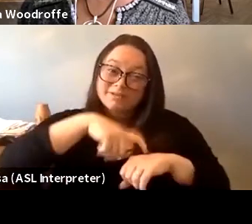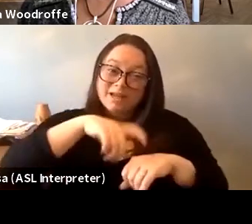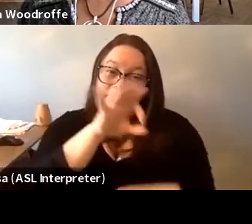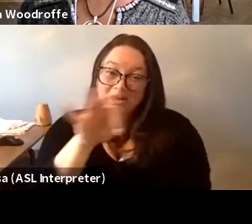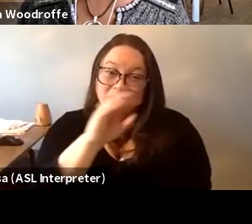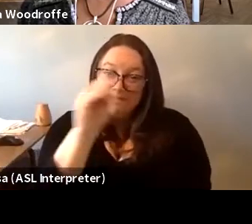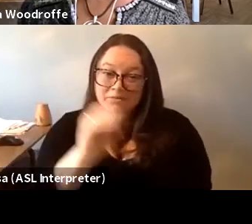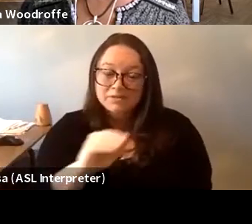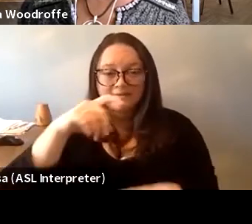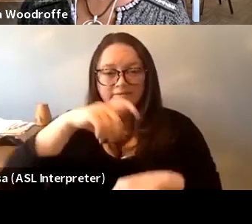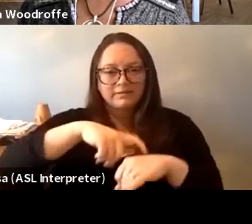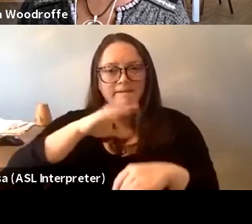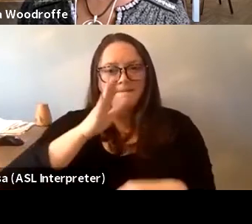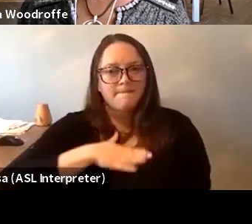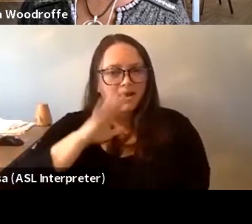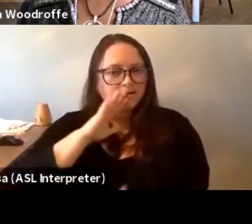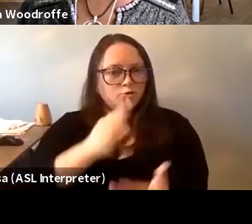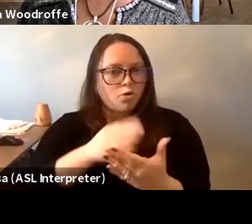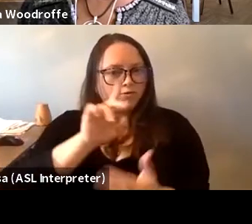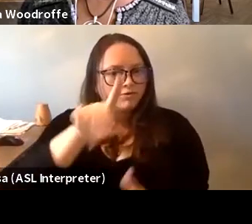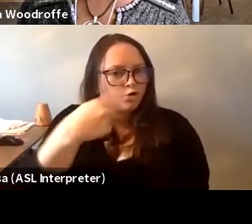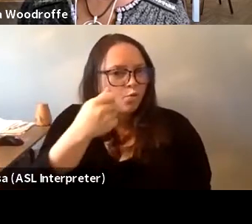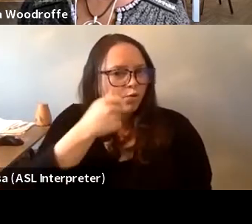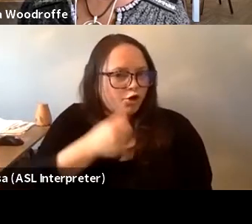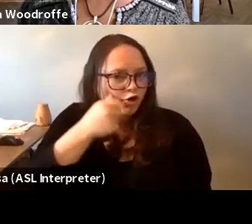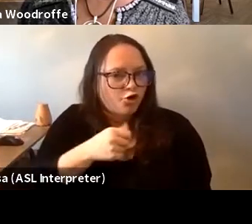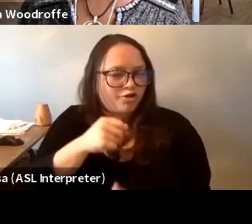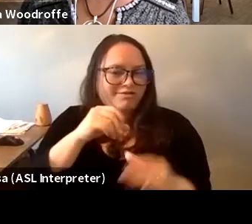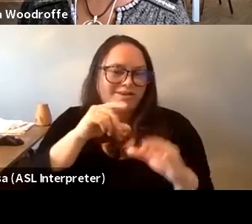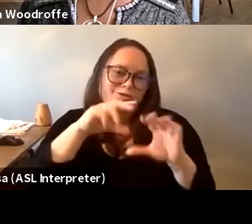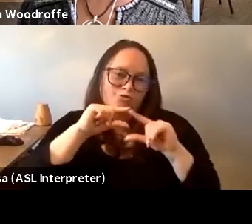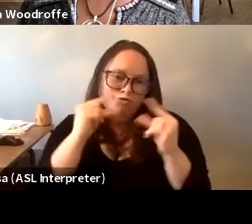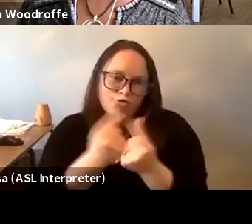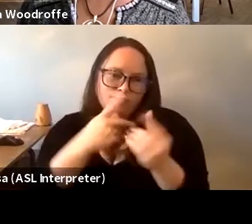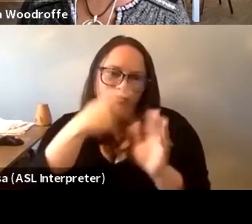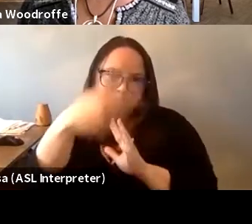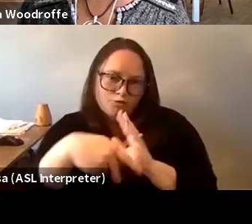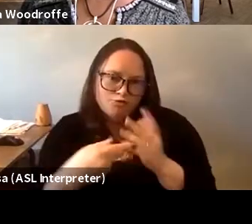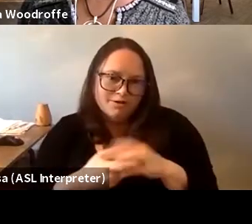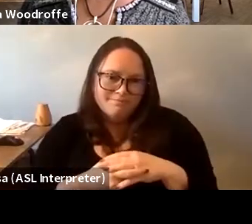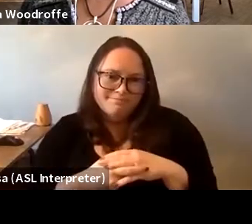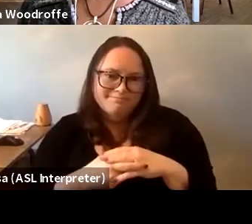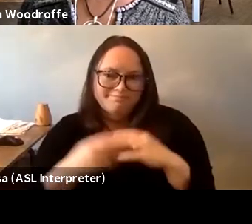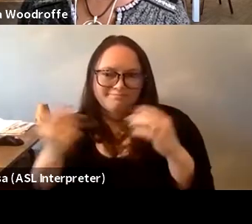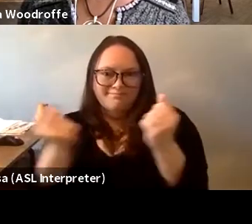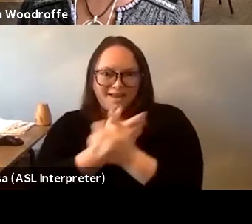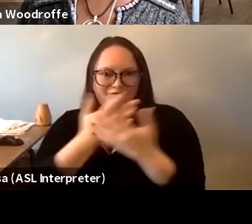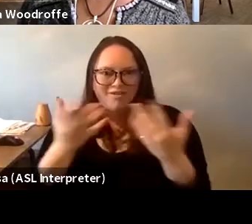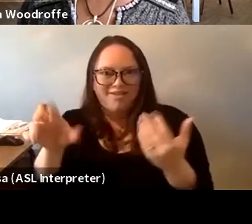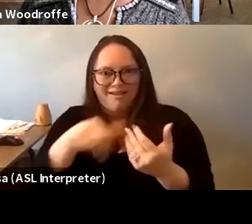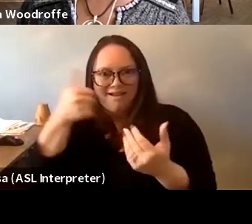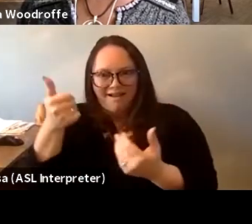in the program, all that other stuff, I'm going to hold off on discussing until she's about 45.